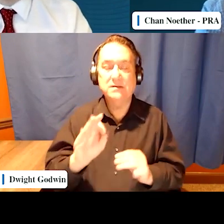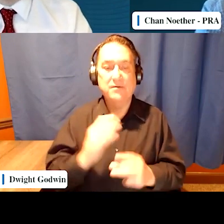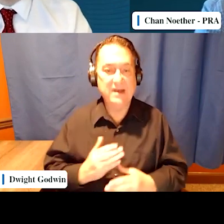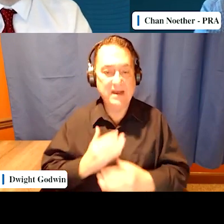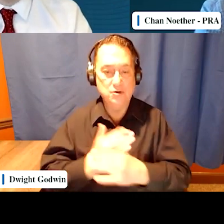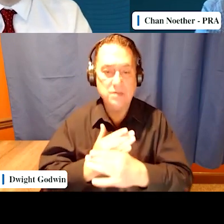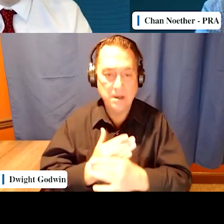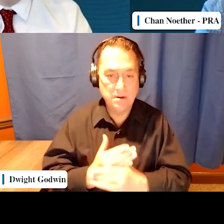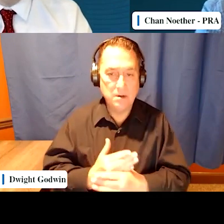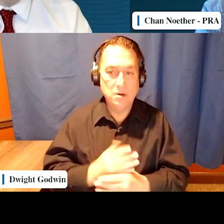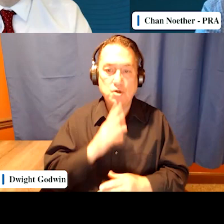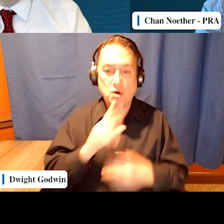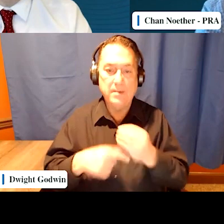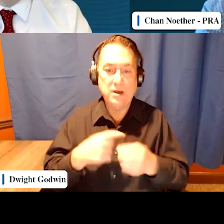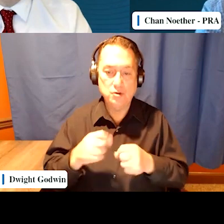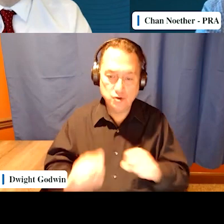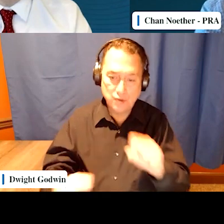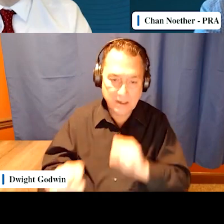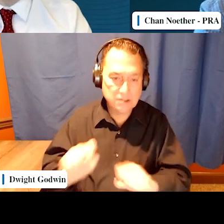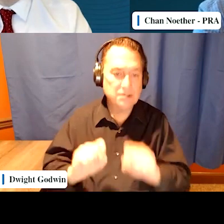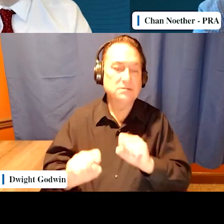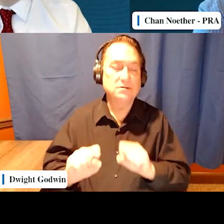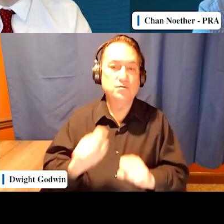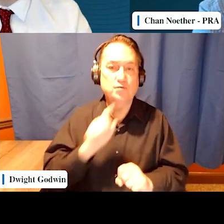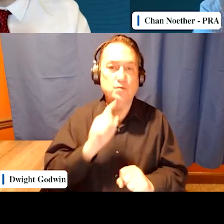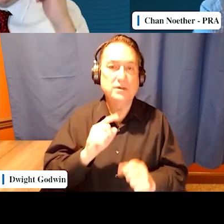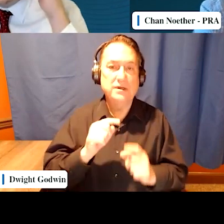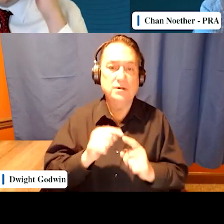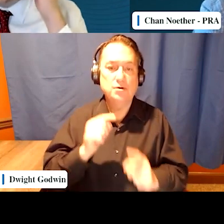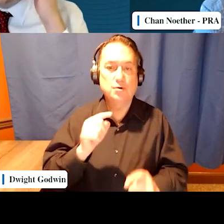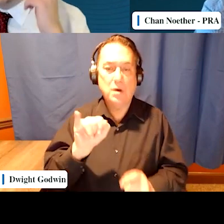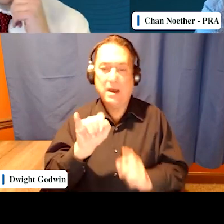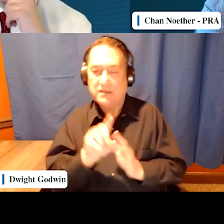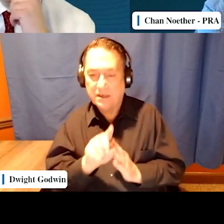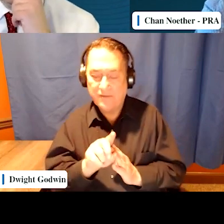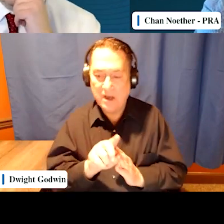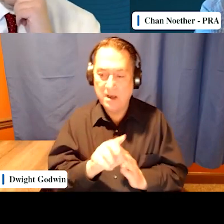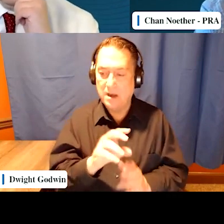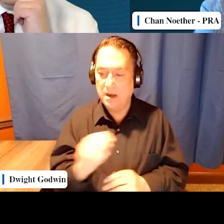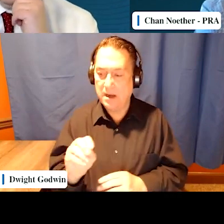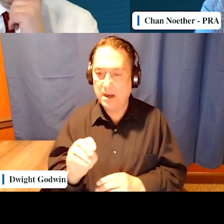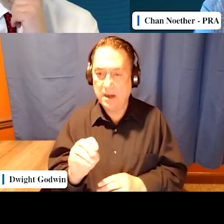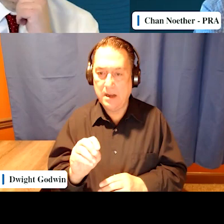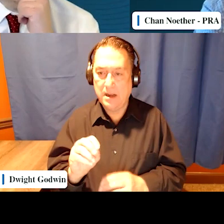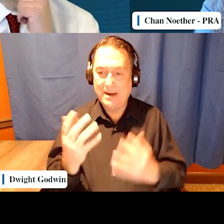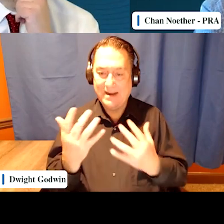strategies at different intercepts is to identify and interface with a person